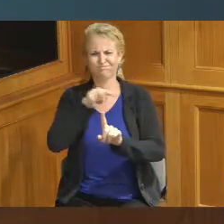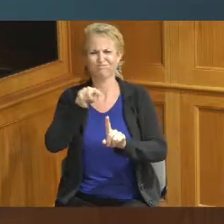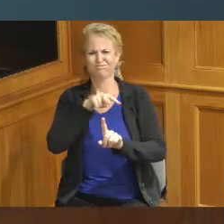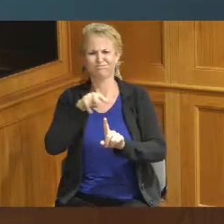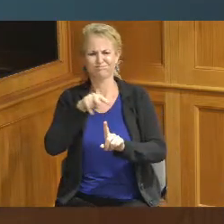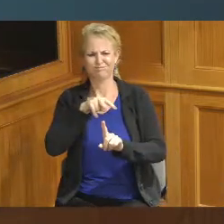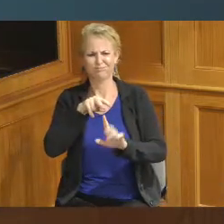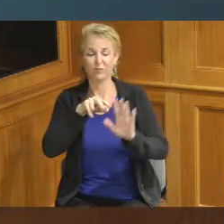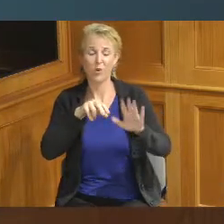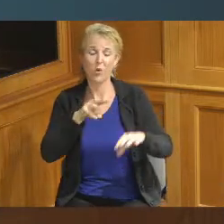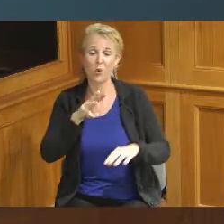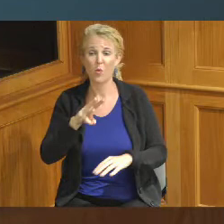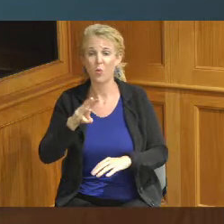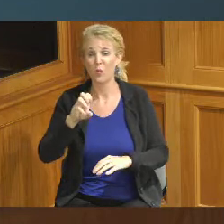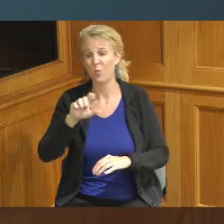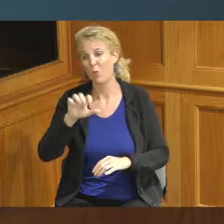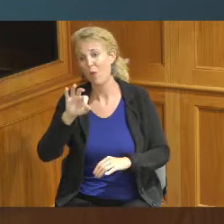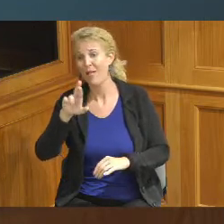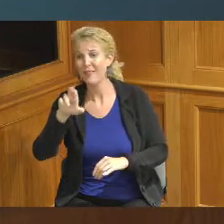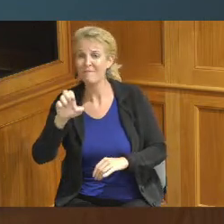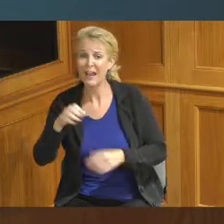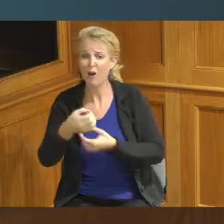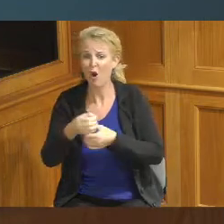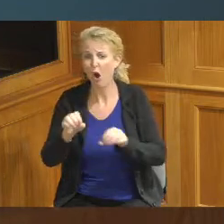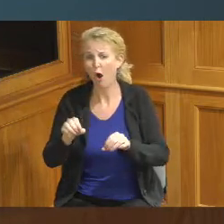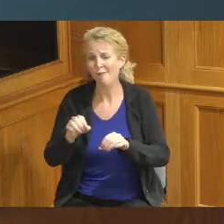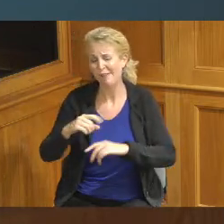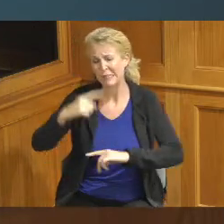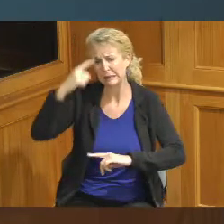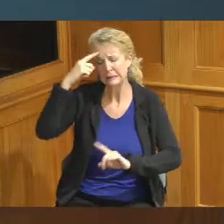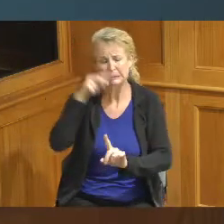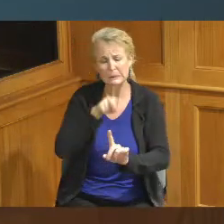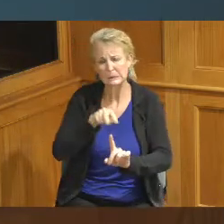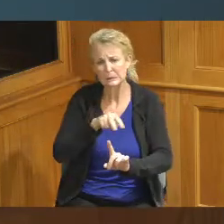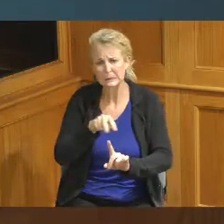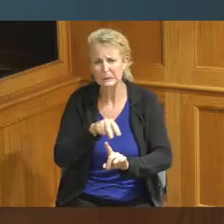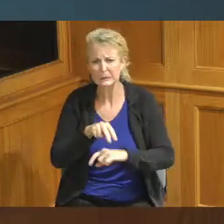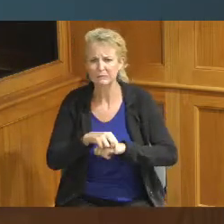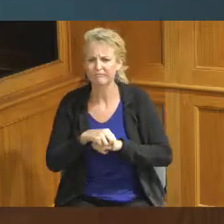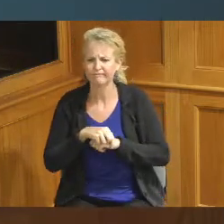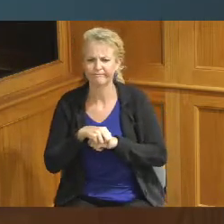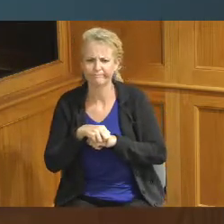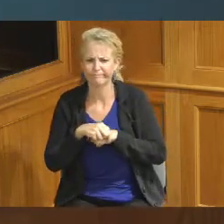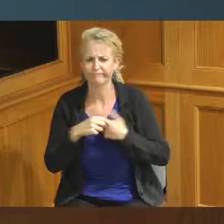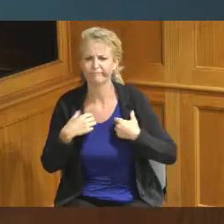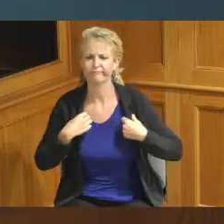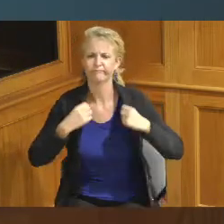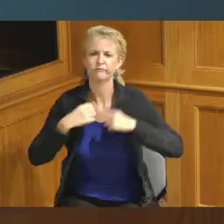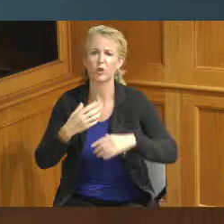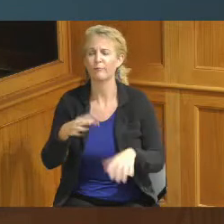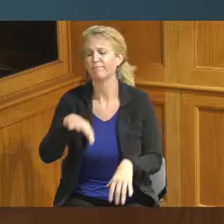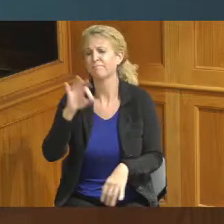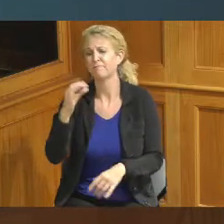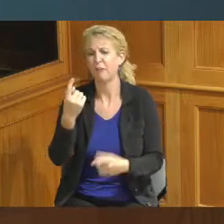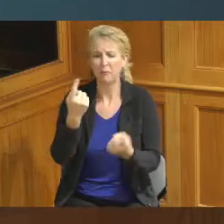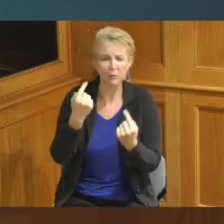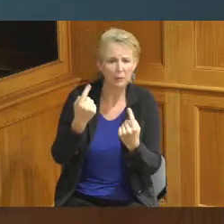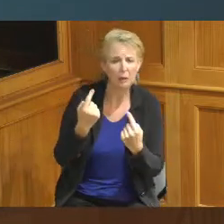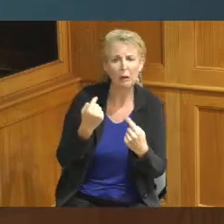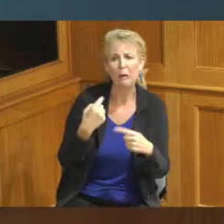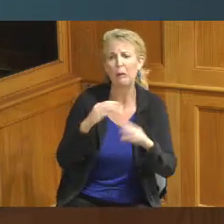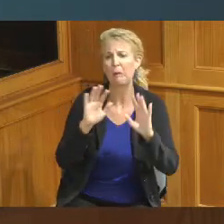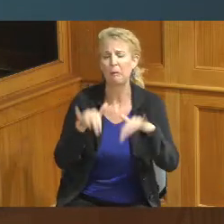the welfare office mentality the you know come find us I don't want to go back to that I want